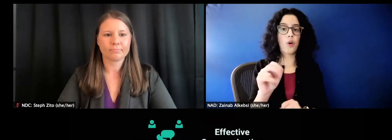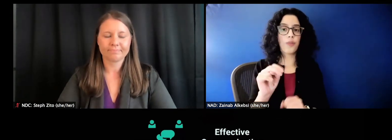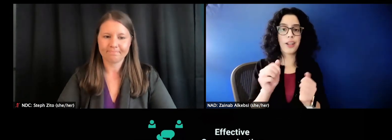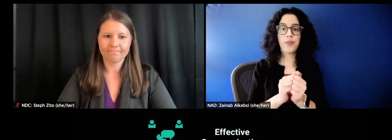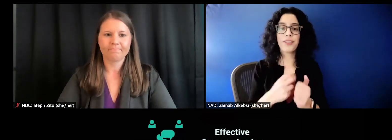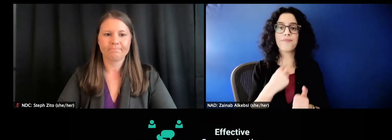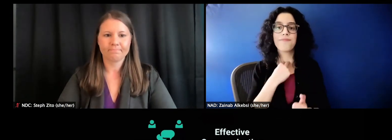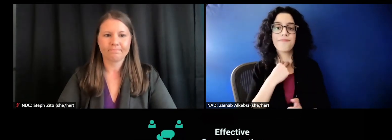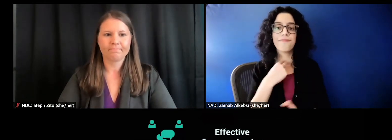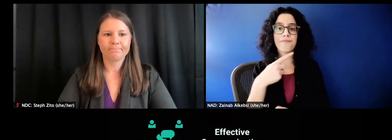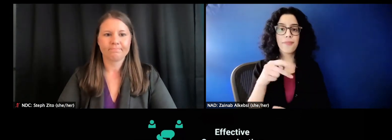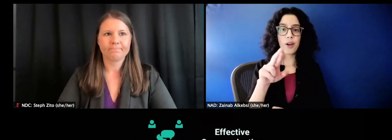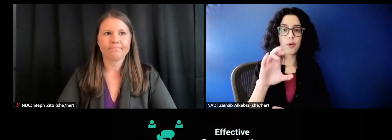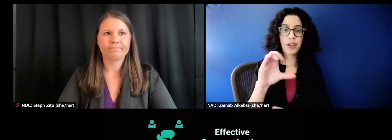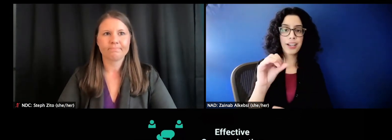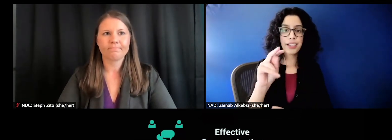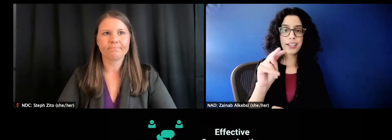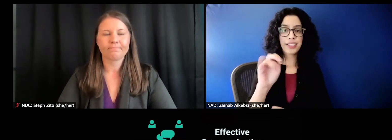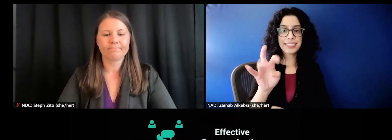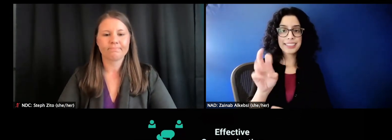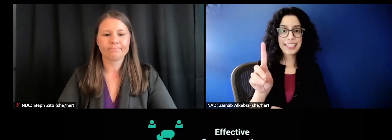with any preconceived notions.